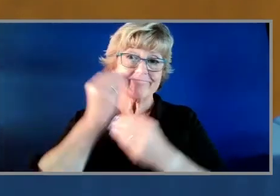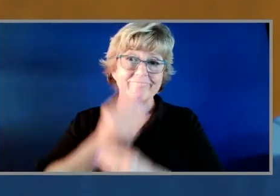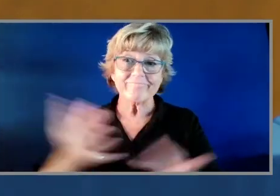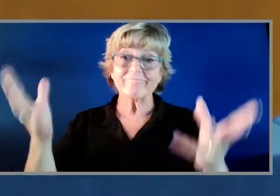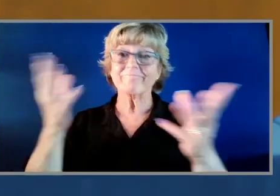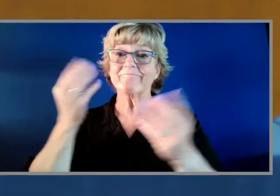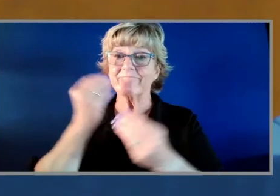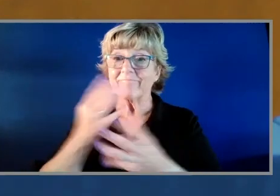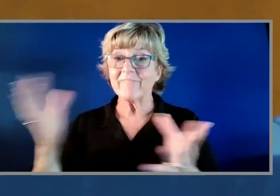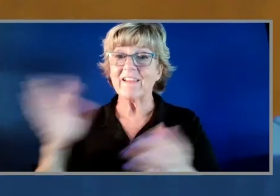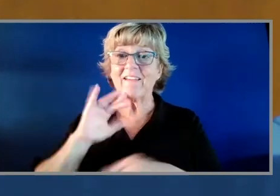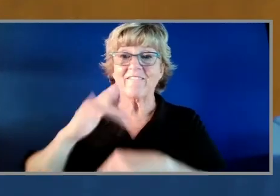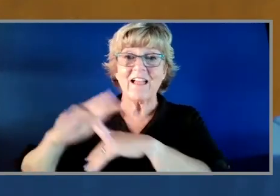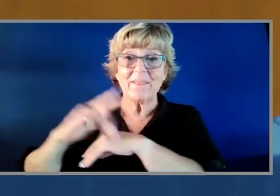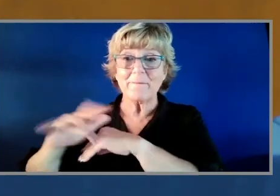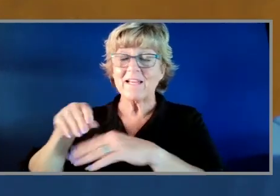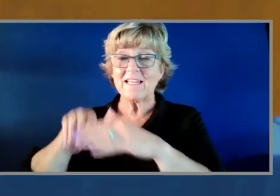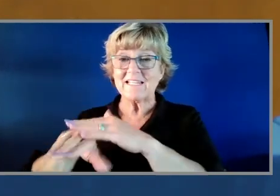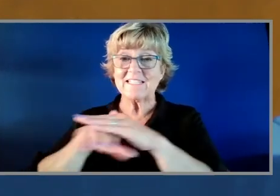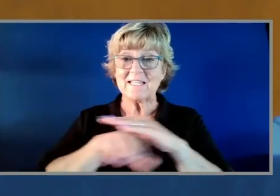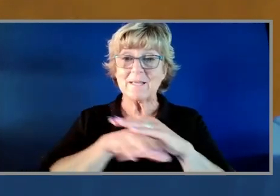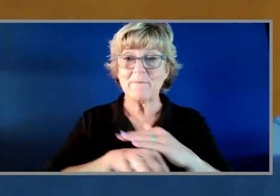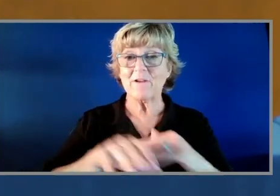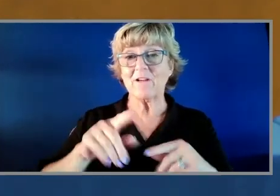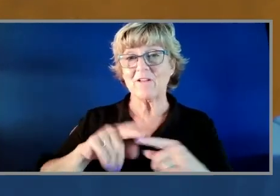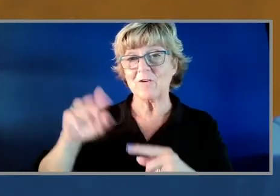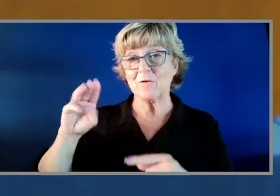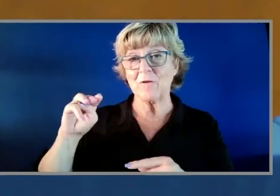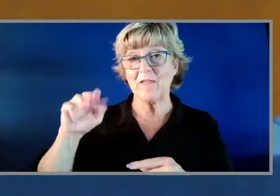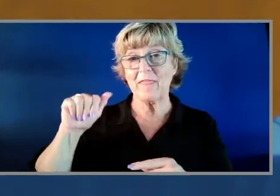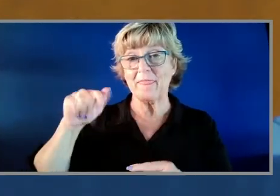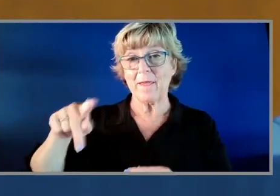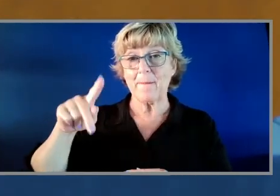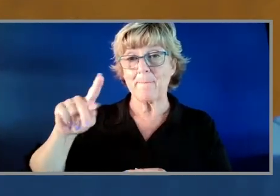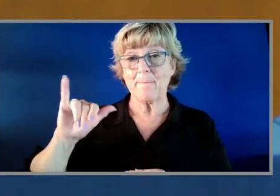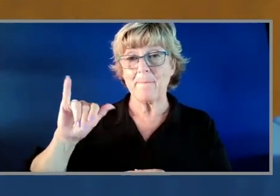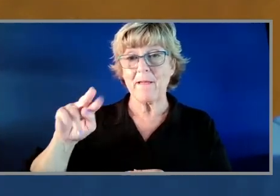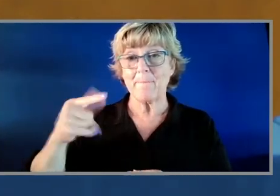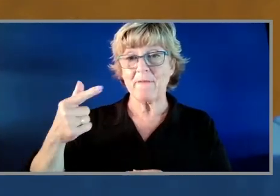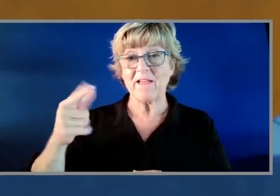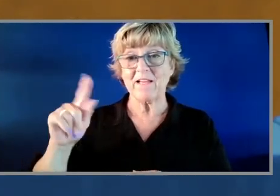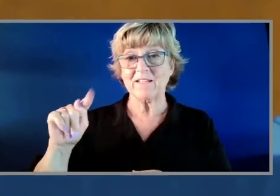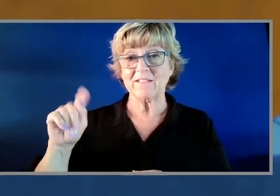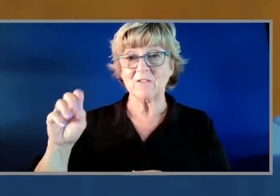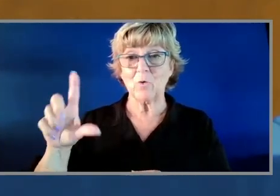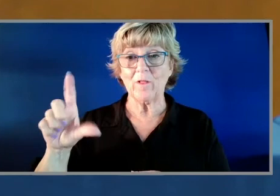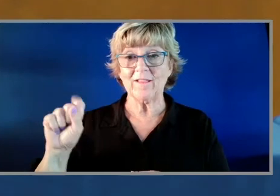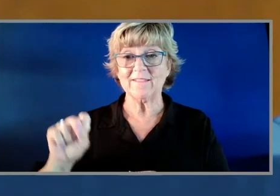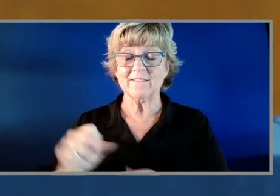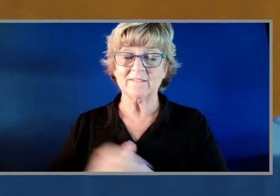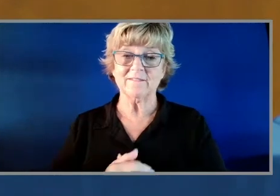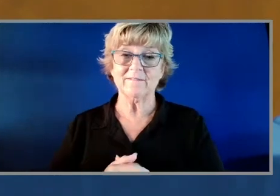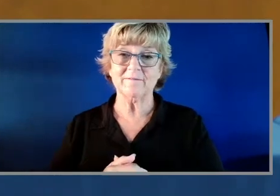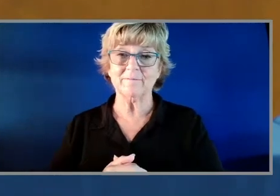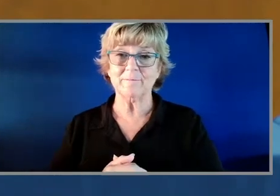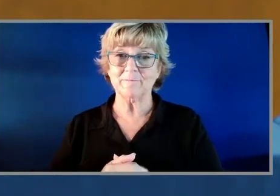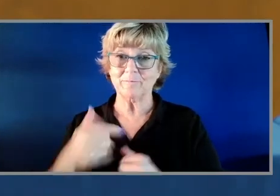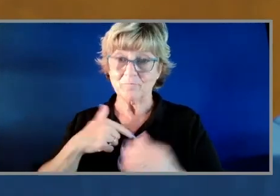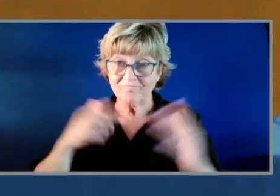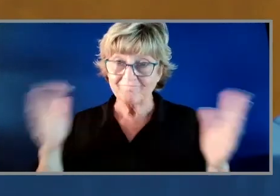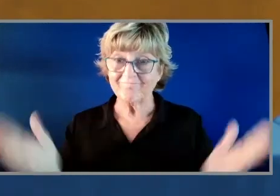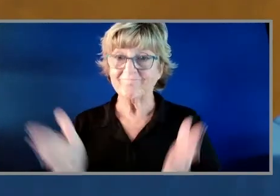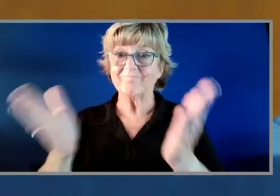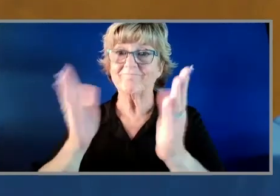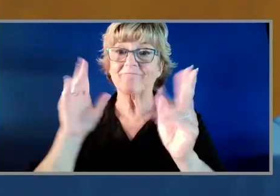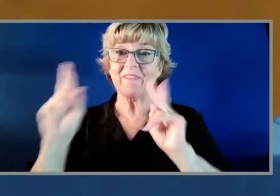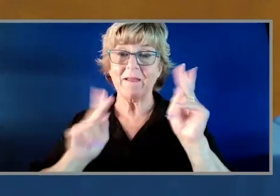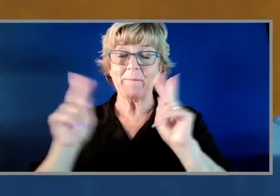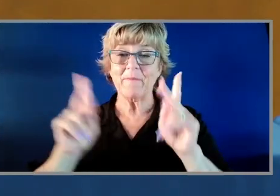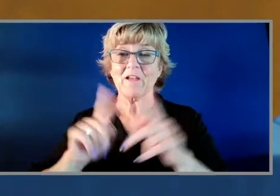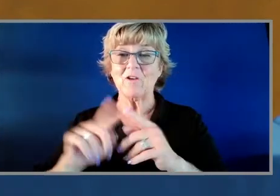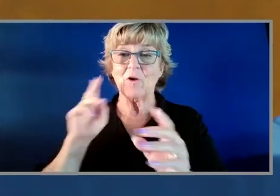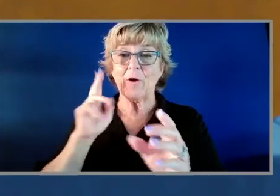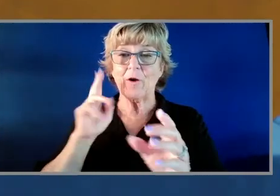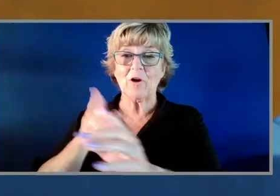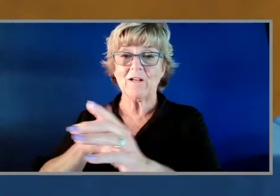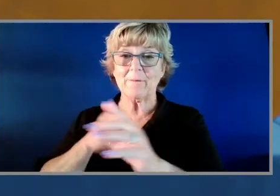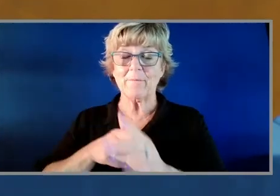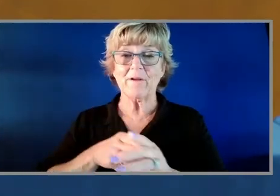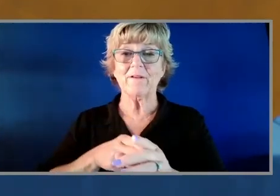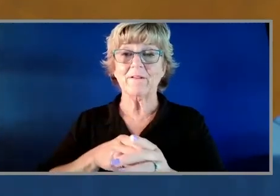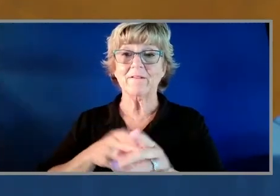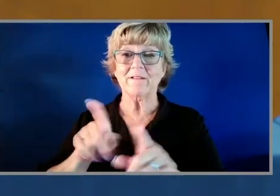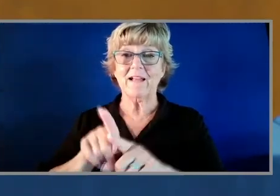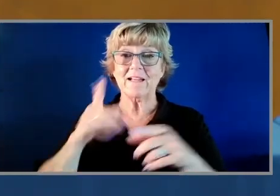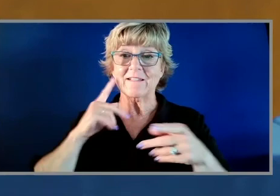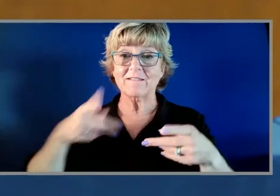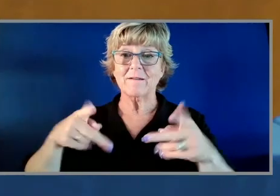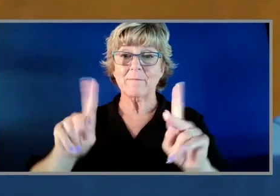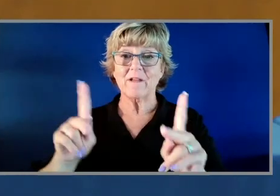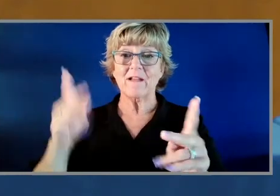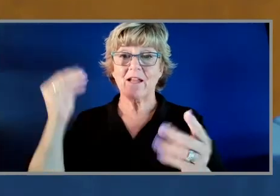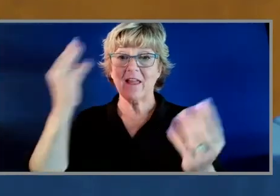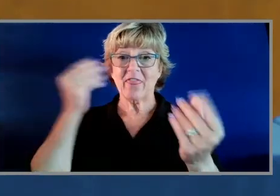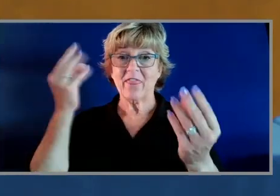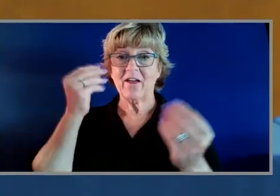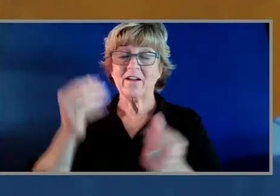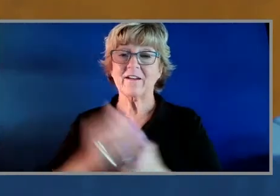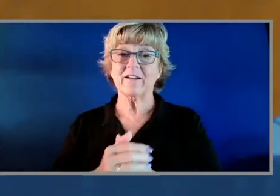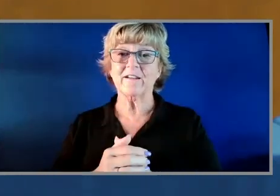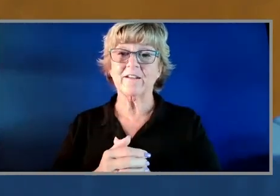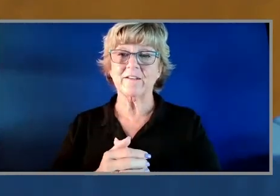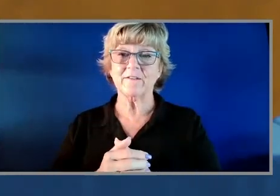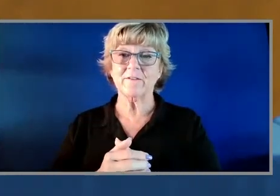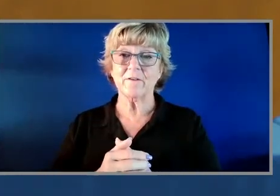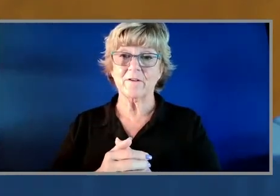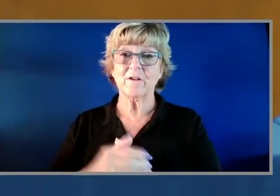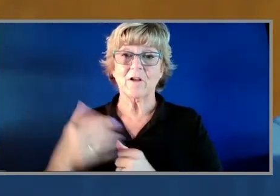Studio: On the web, you know where does been put out relative to the availability accessibility of the mapping